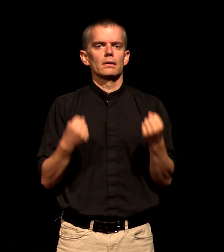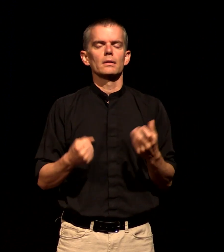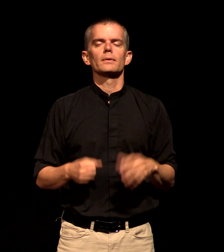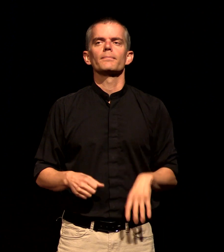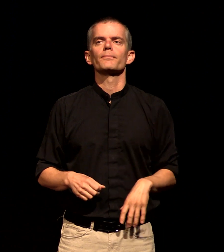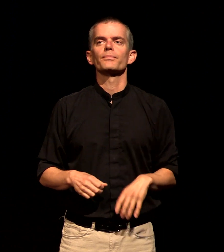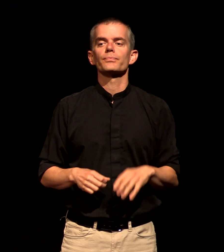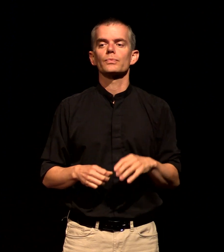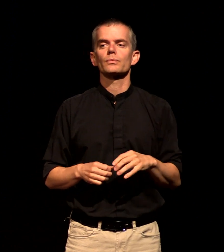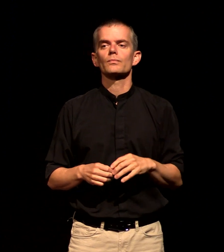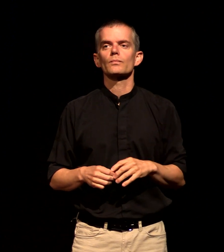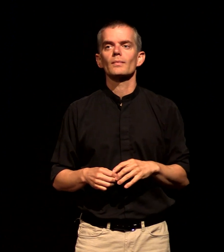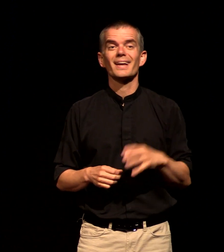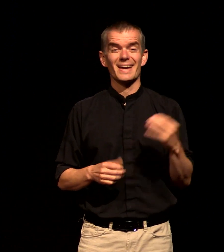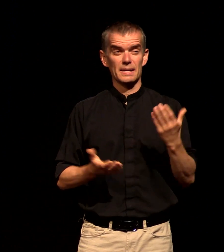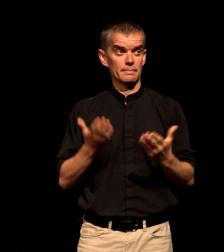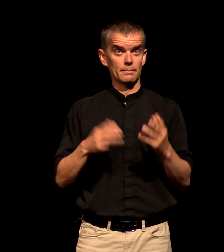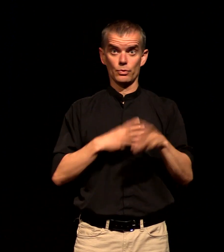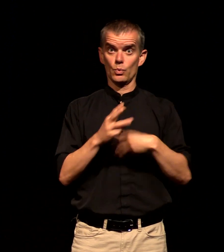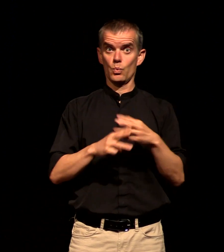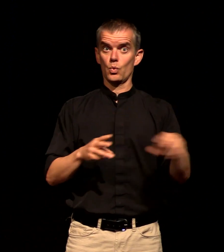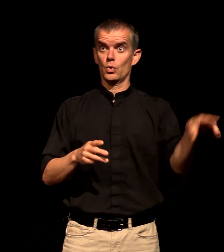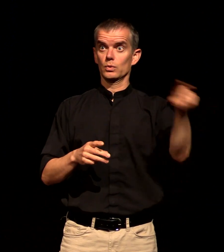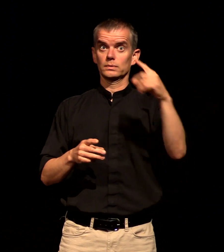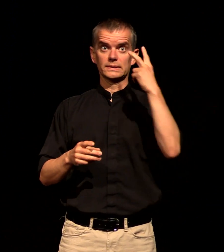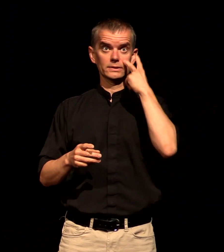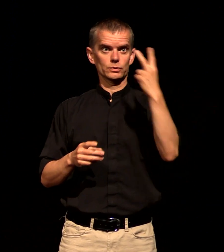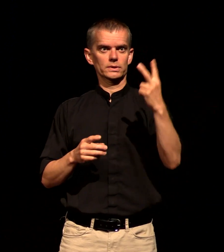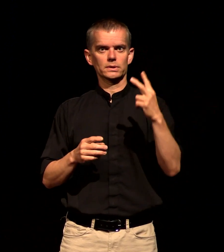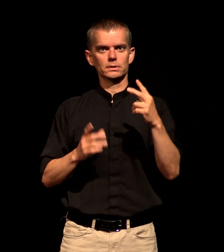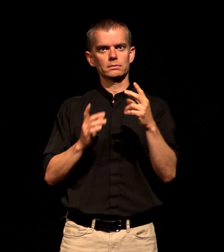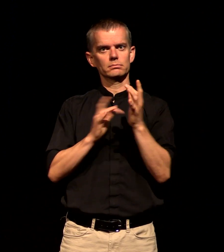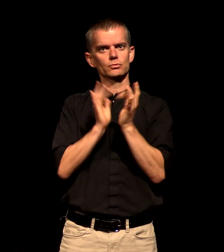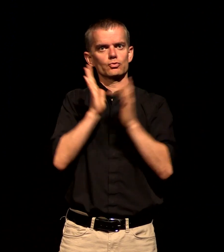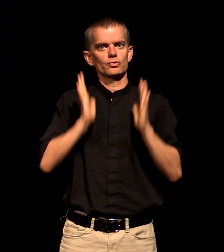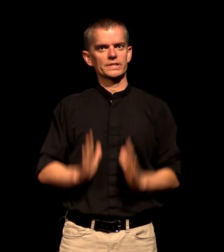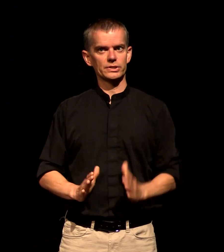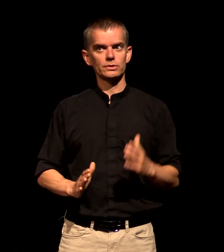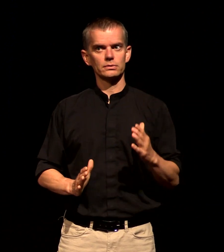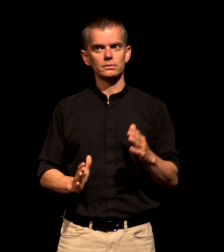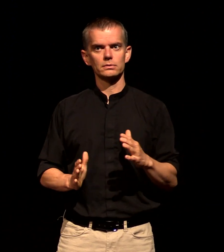watching world desperately needs us Christians to admit and give